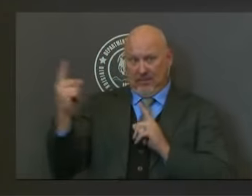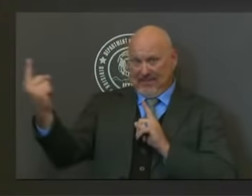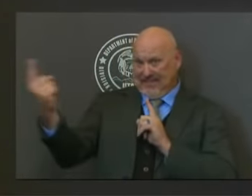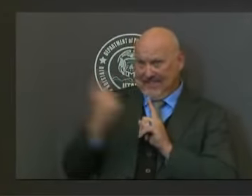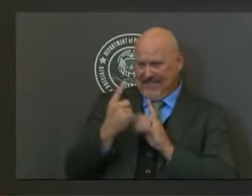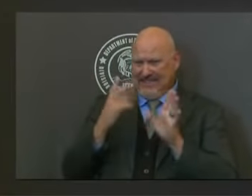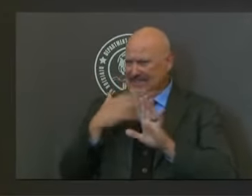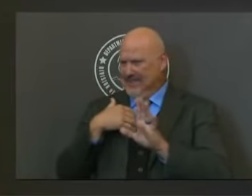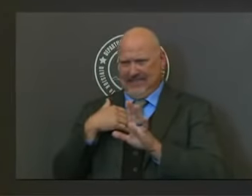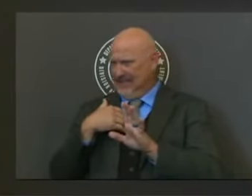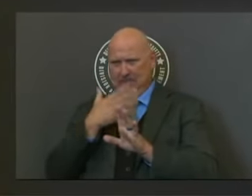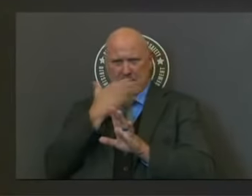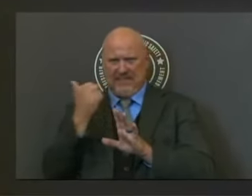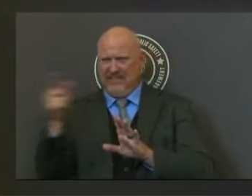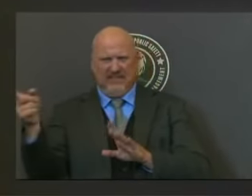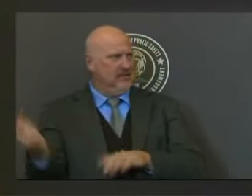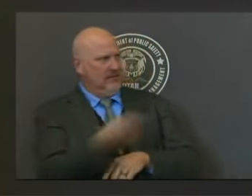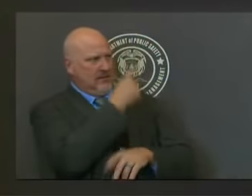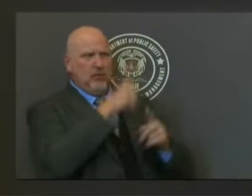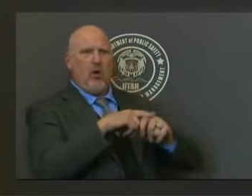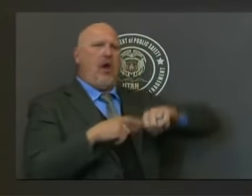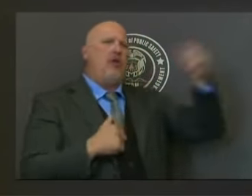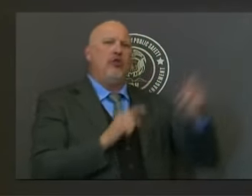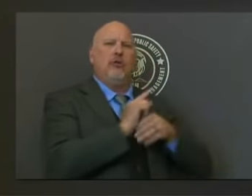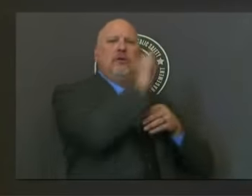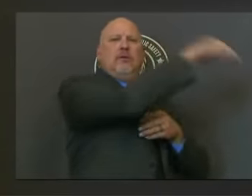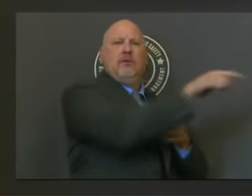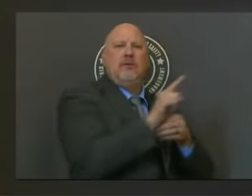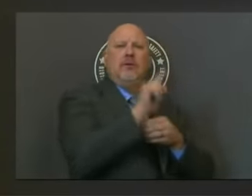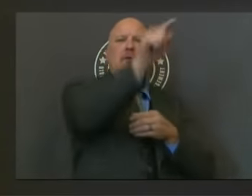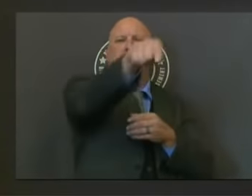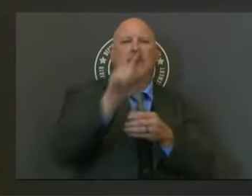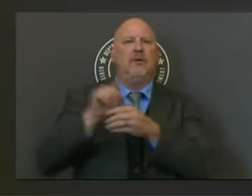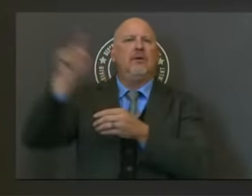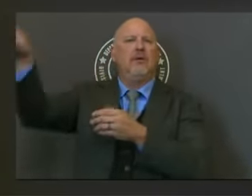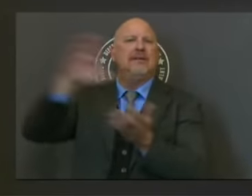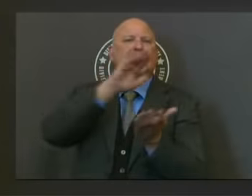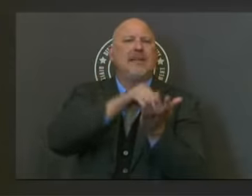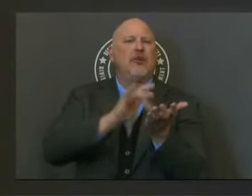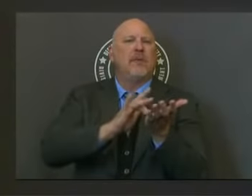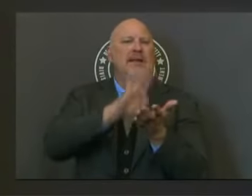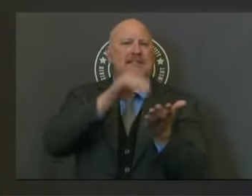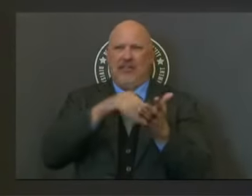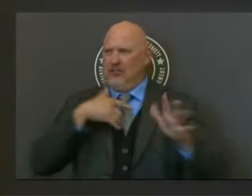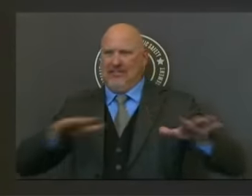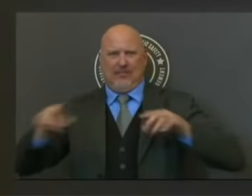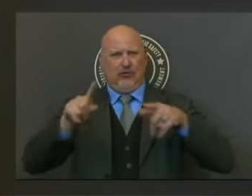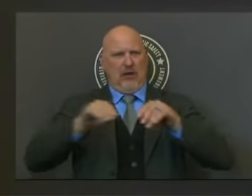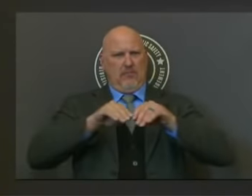to ensure we maximise our beds in our care givers